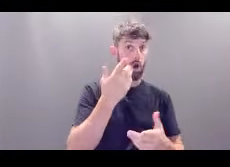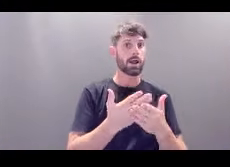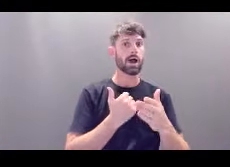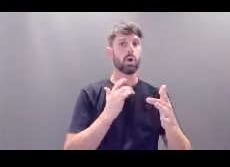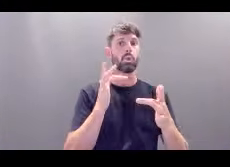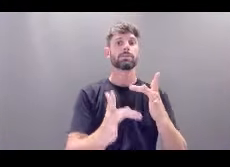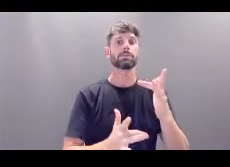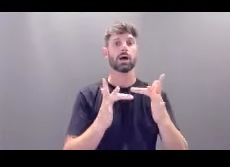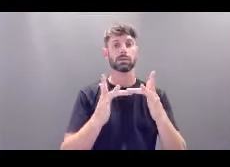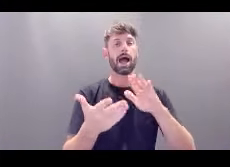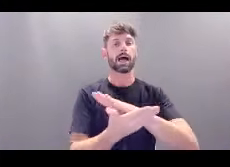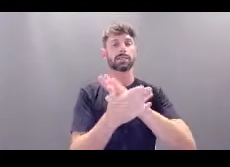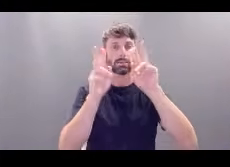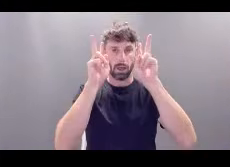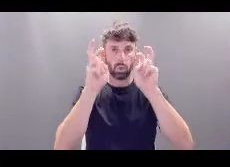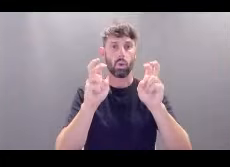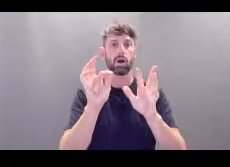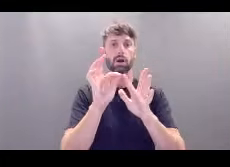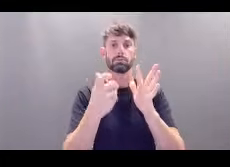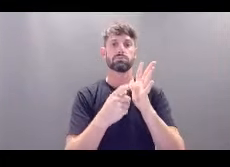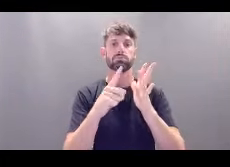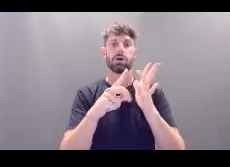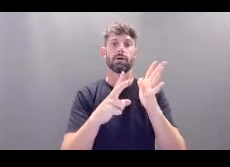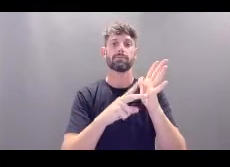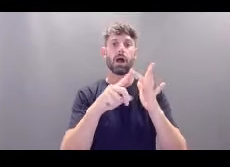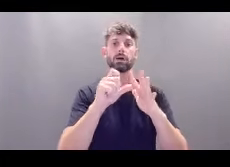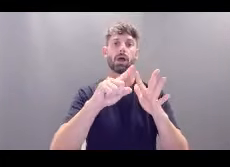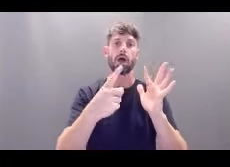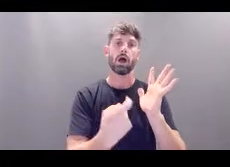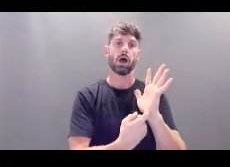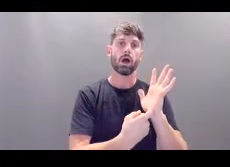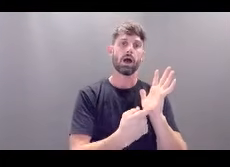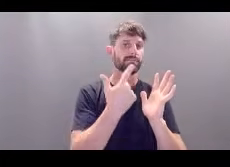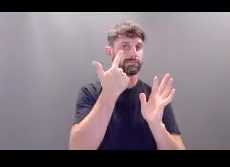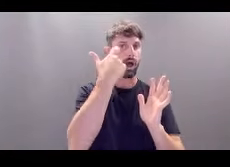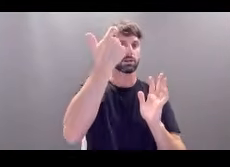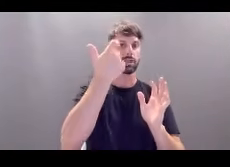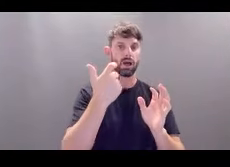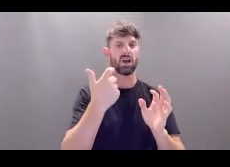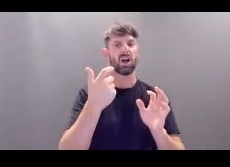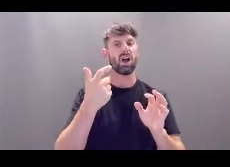website and in the myPlace portal to search and filter for providers.